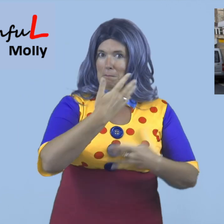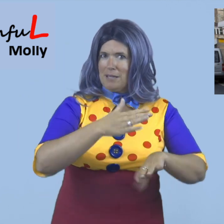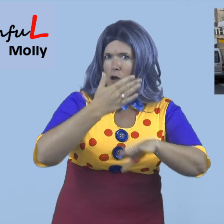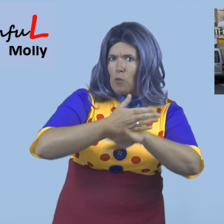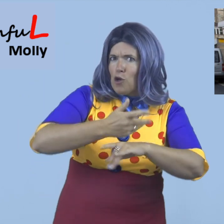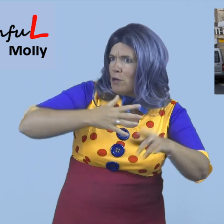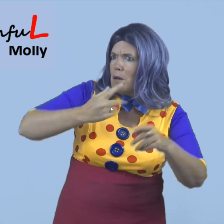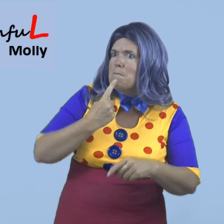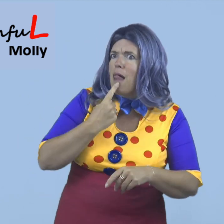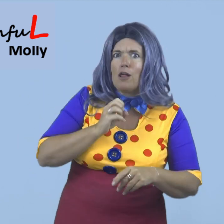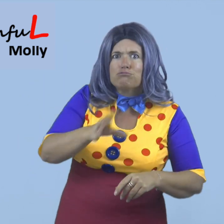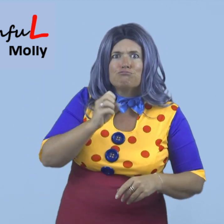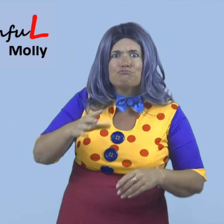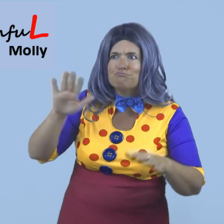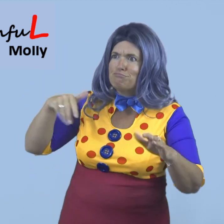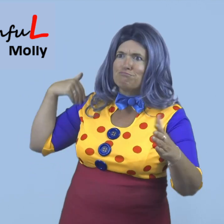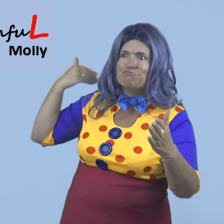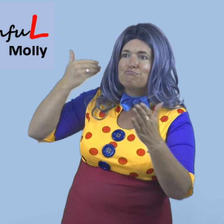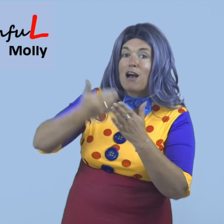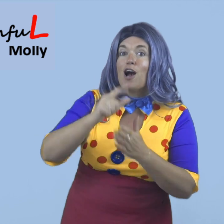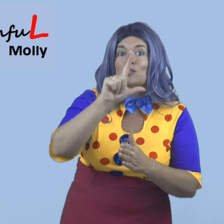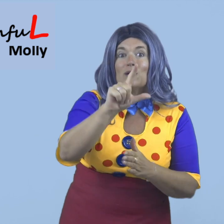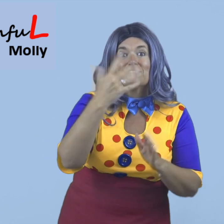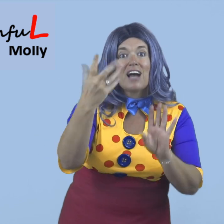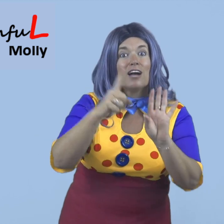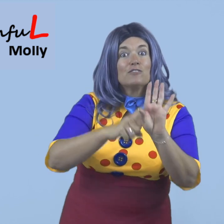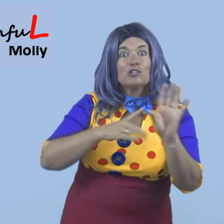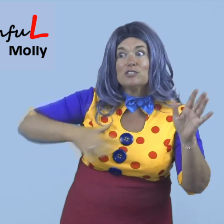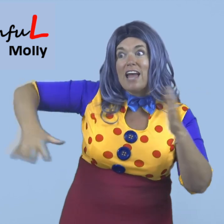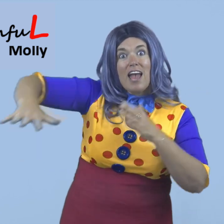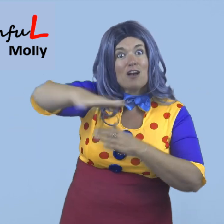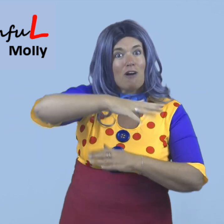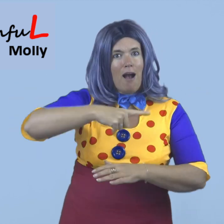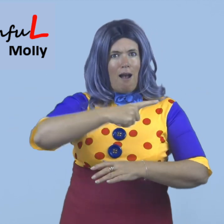he had been delivering milk to houses in Meg's area for 25 years.